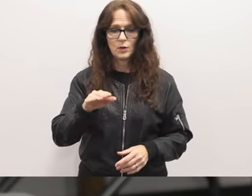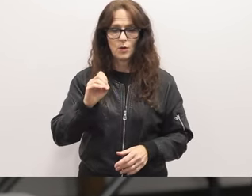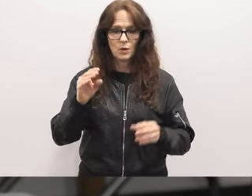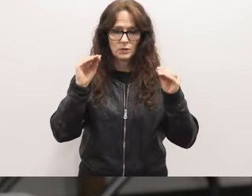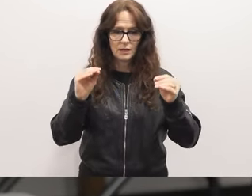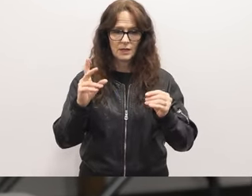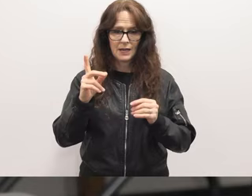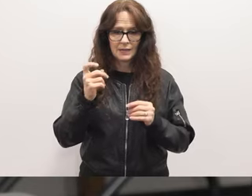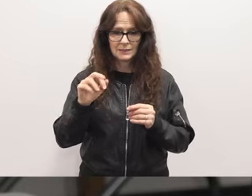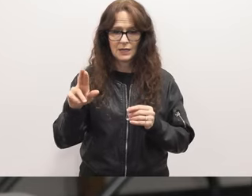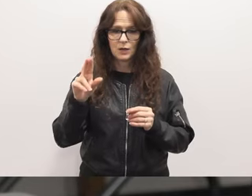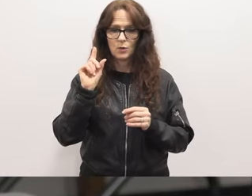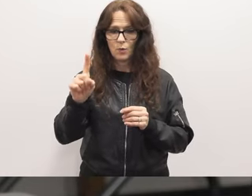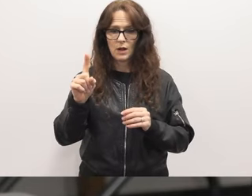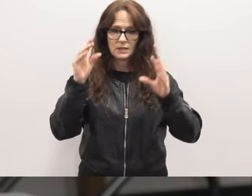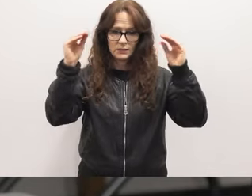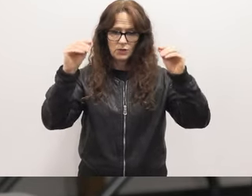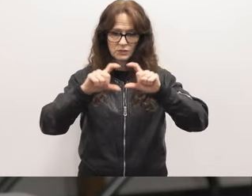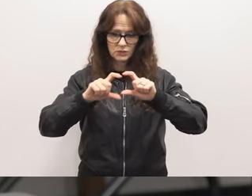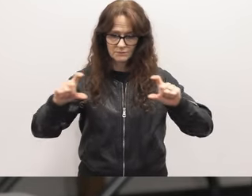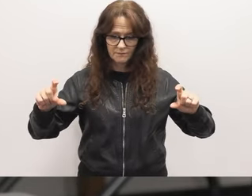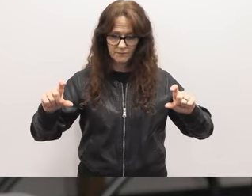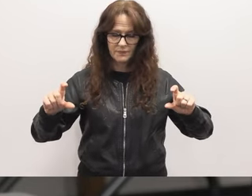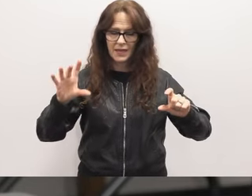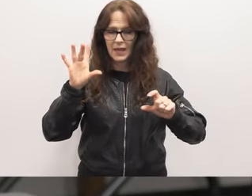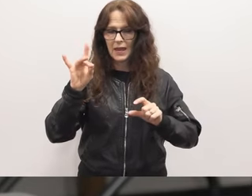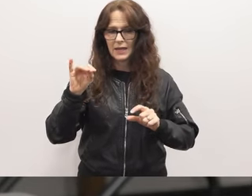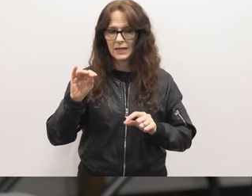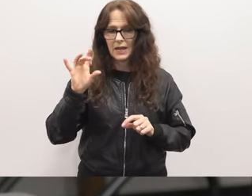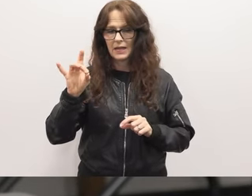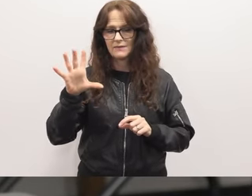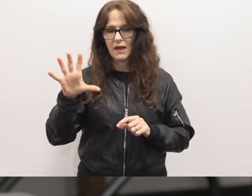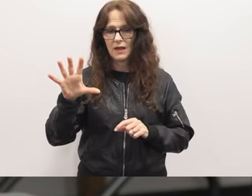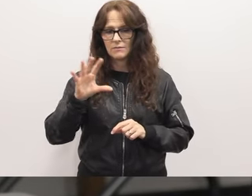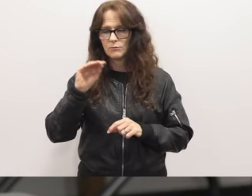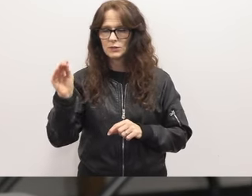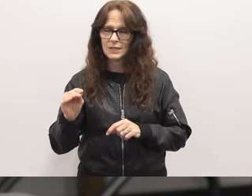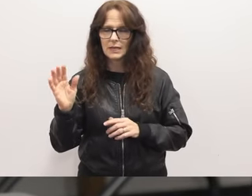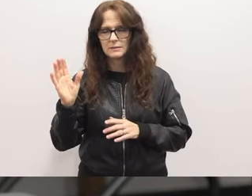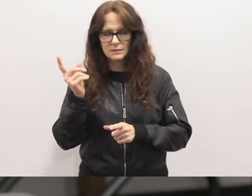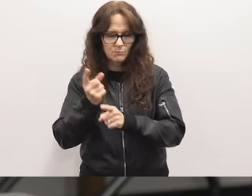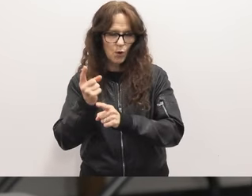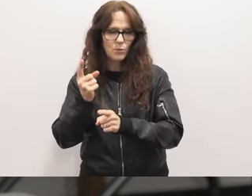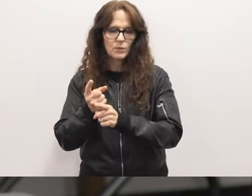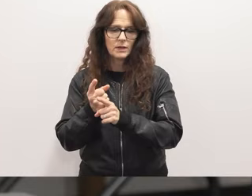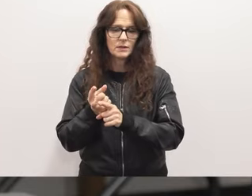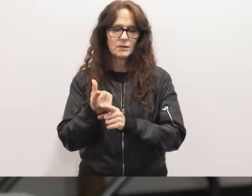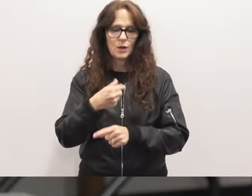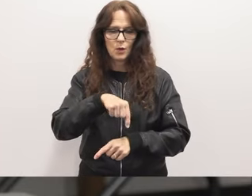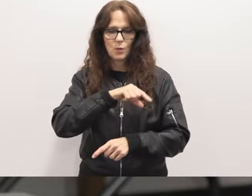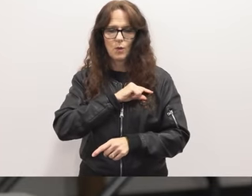there's a lot of research that shows that 80 to 85% range is appropriate around quality core instruction tier one.